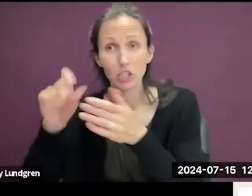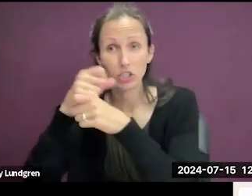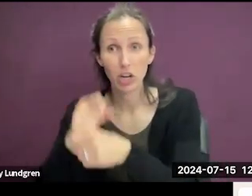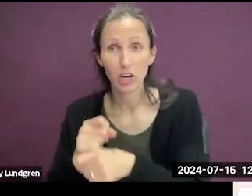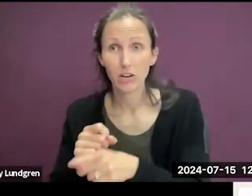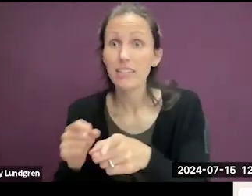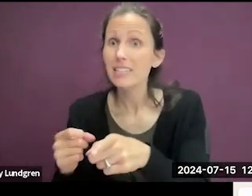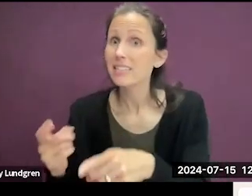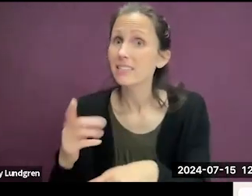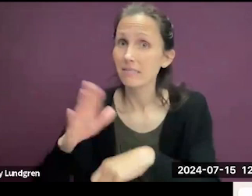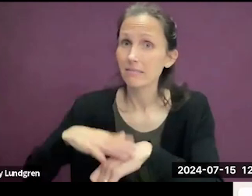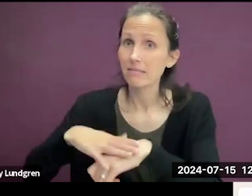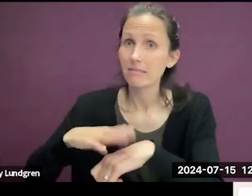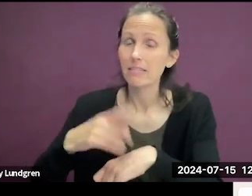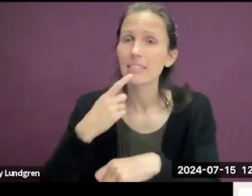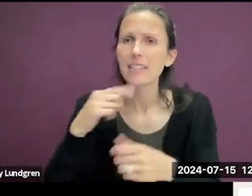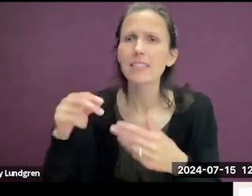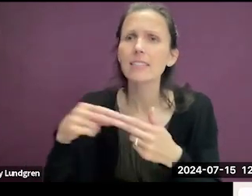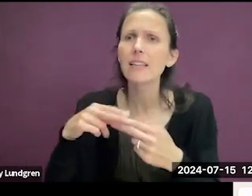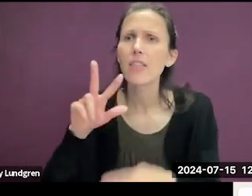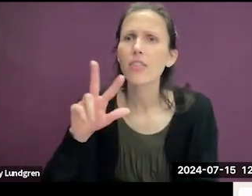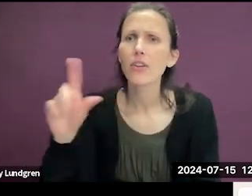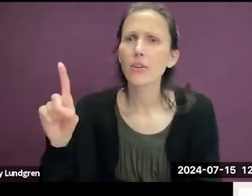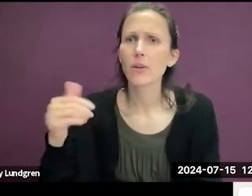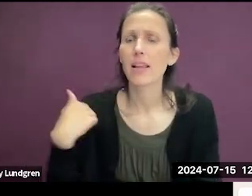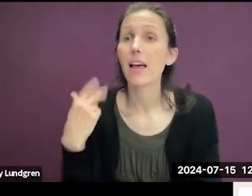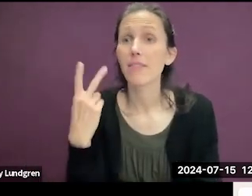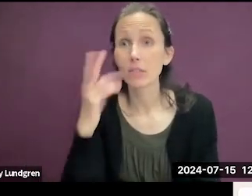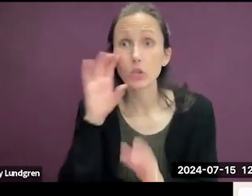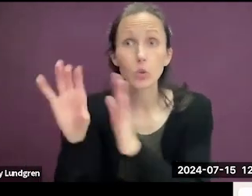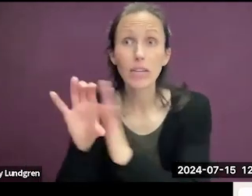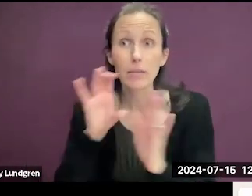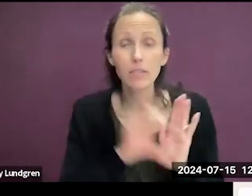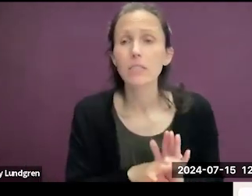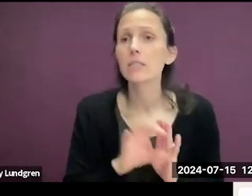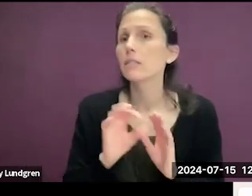it's telling us that on slide 31 we have two images that are missing alt-text.